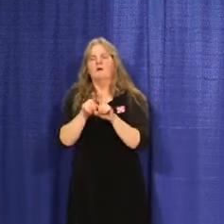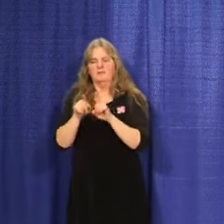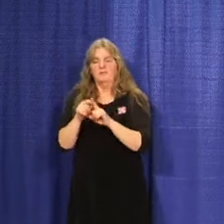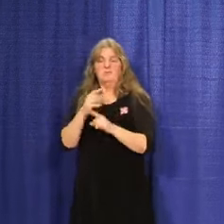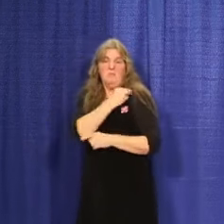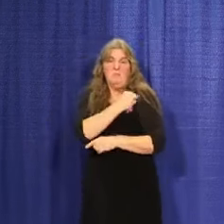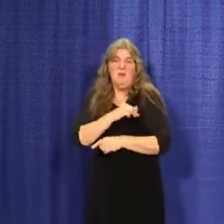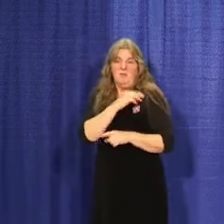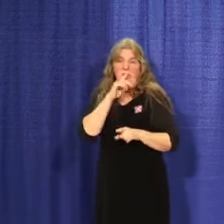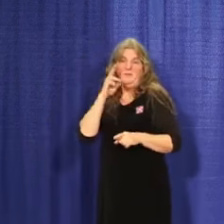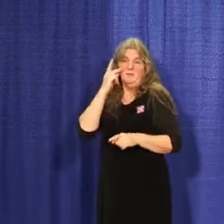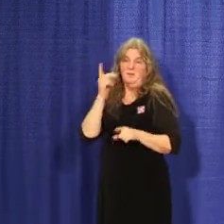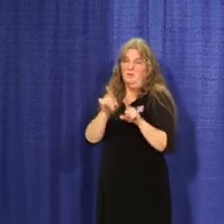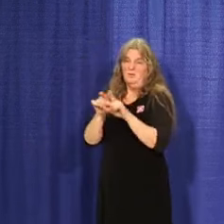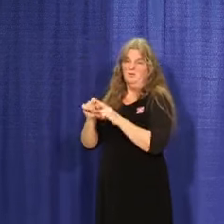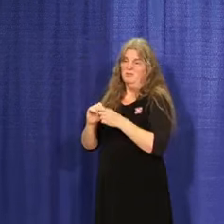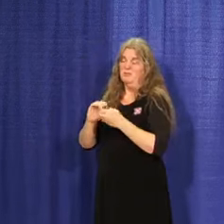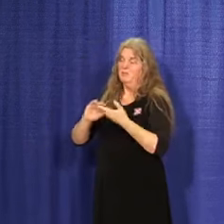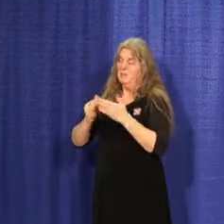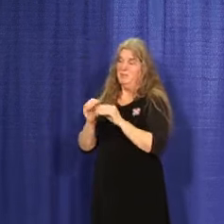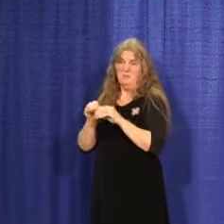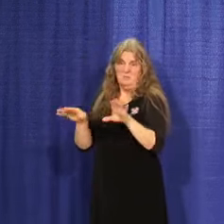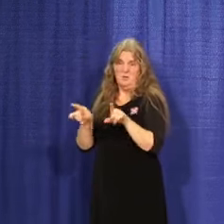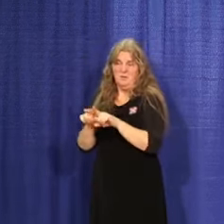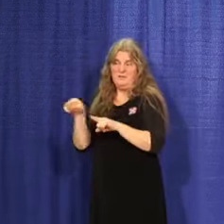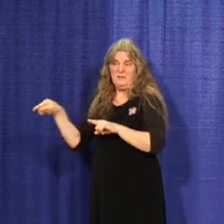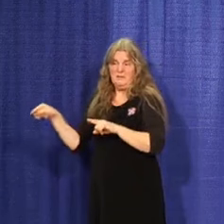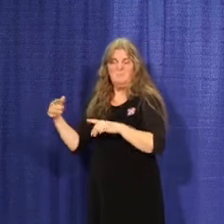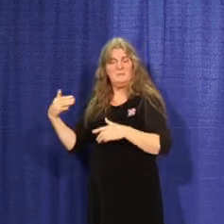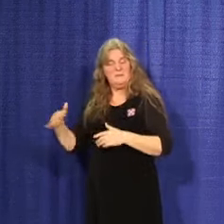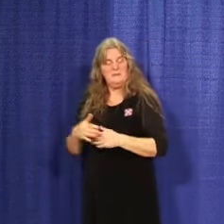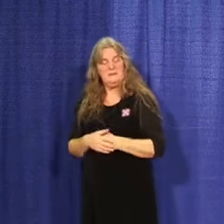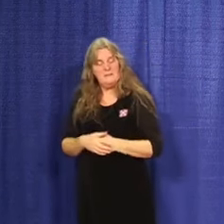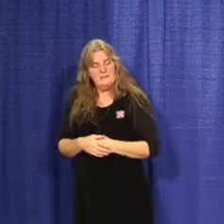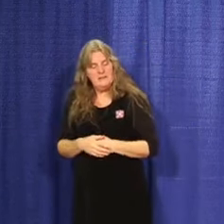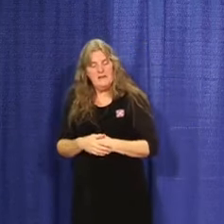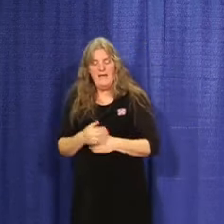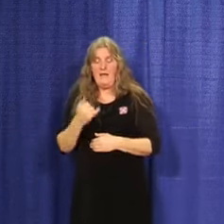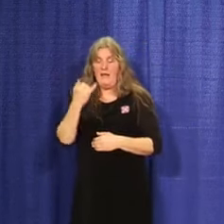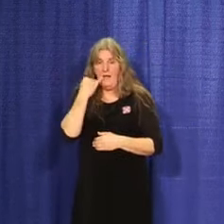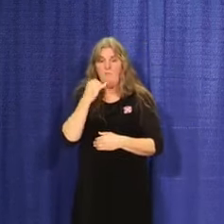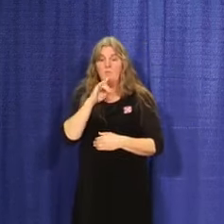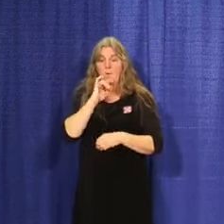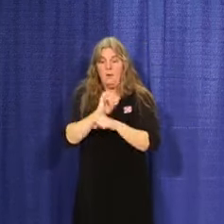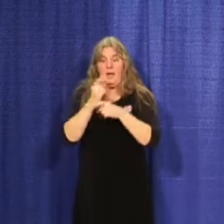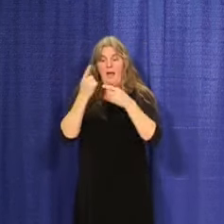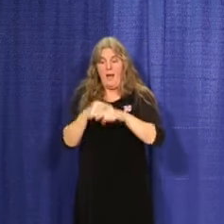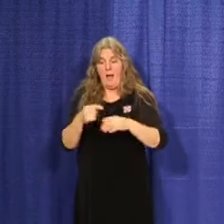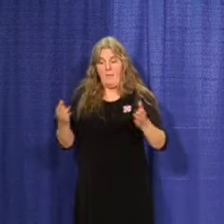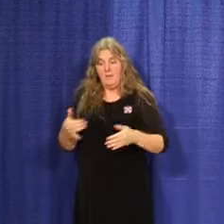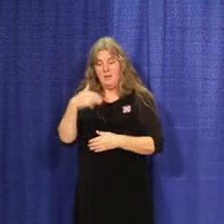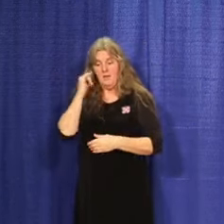If we got there, the most important thing would be not to give up. Our work would be to hunker down